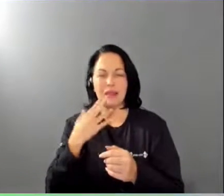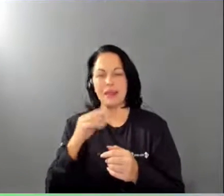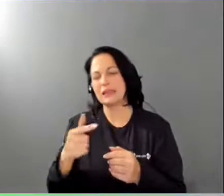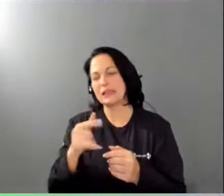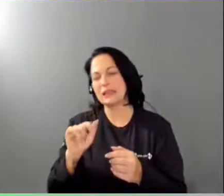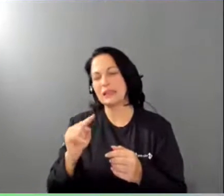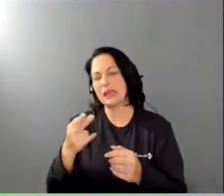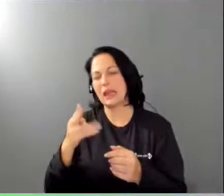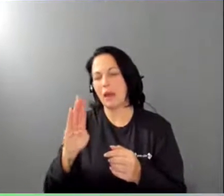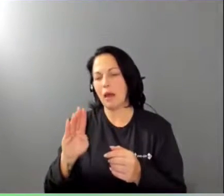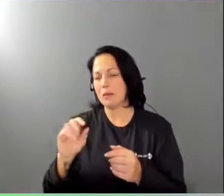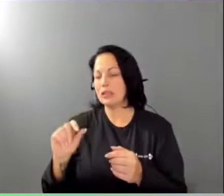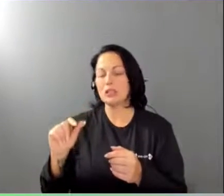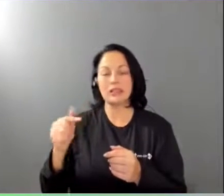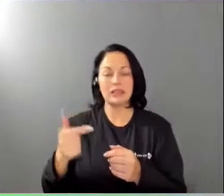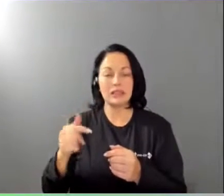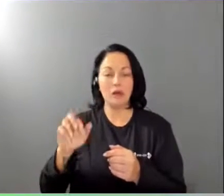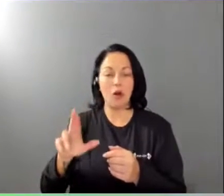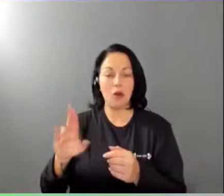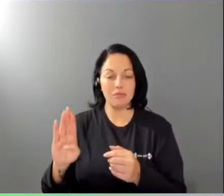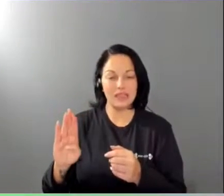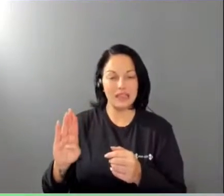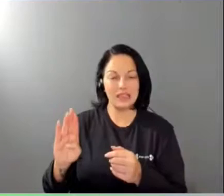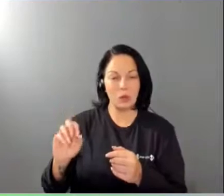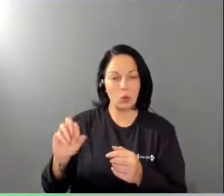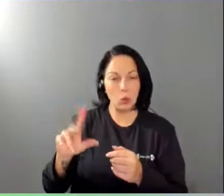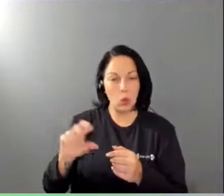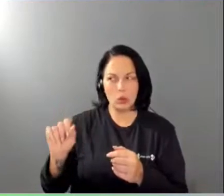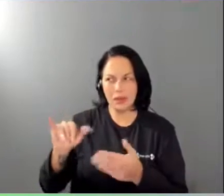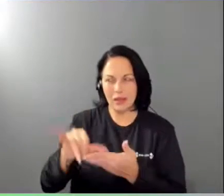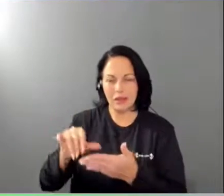it's defined , I'm not positive on this,